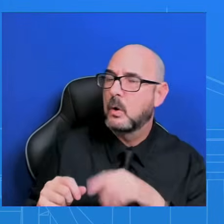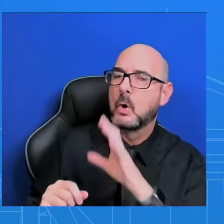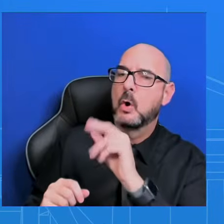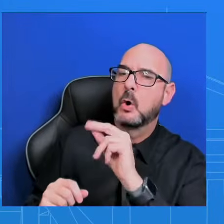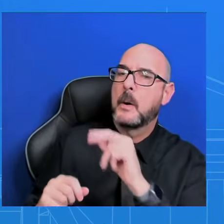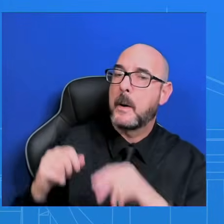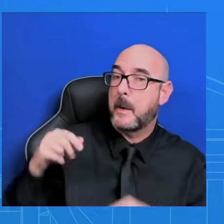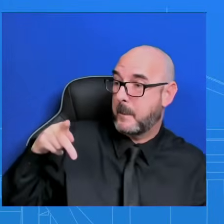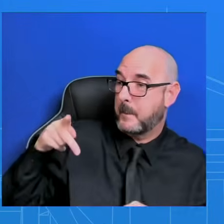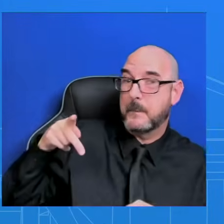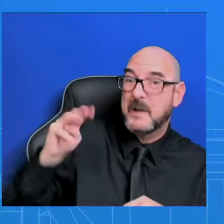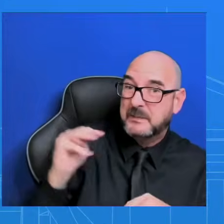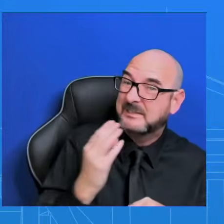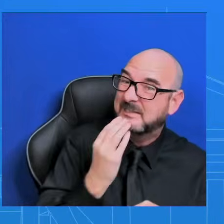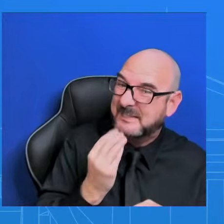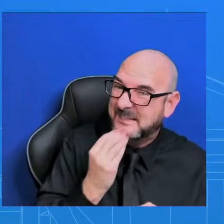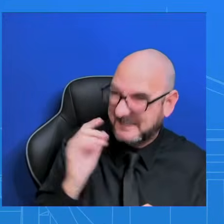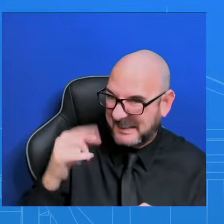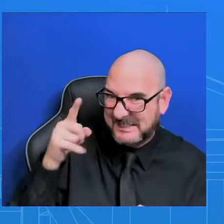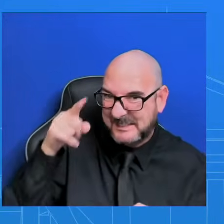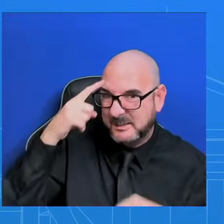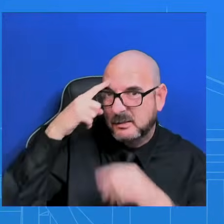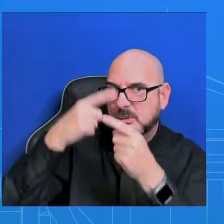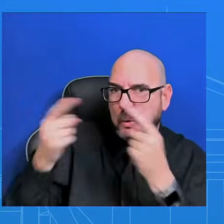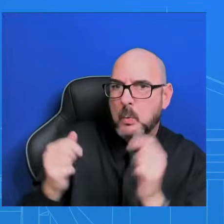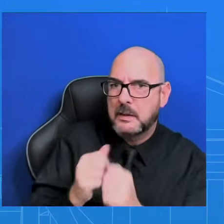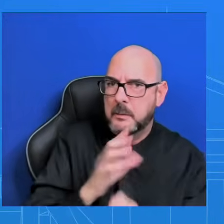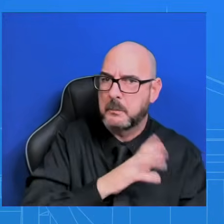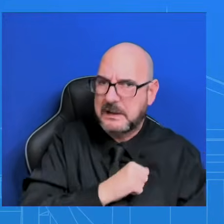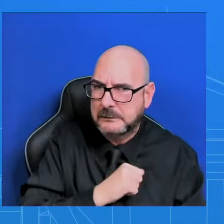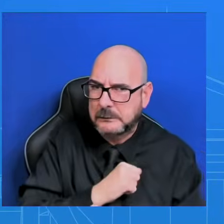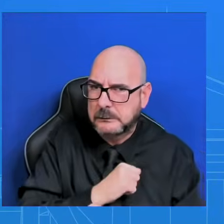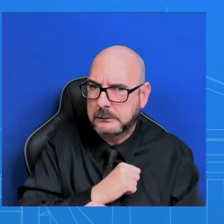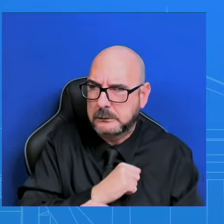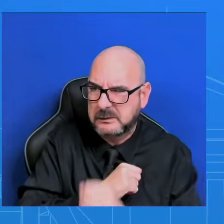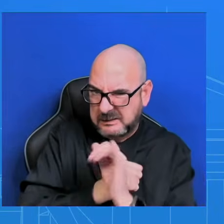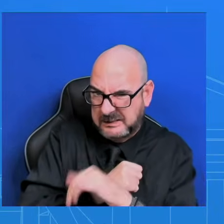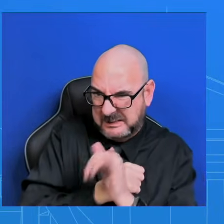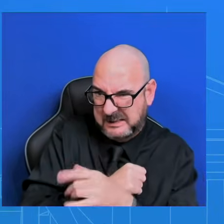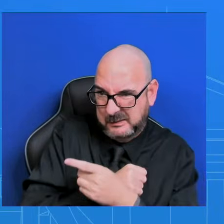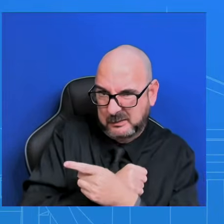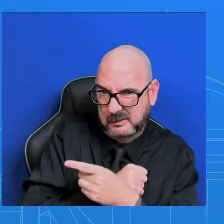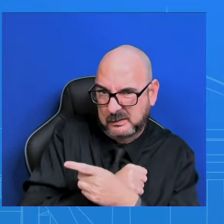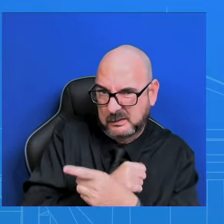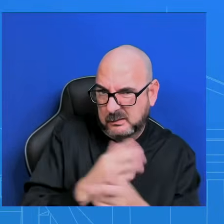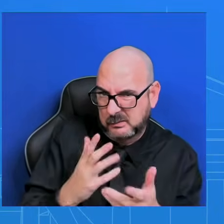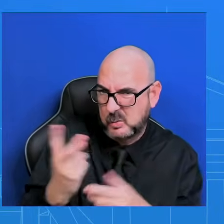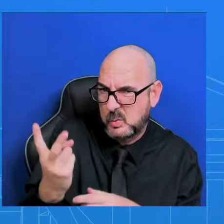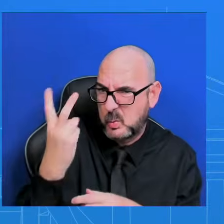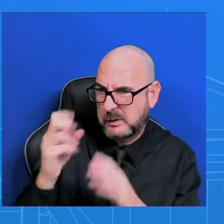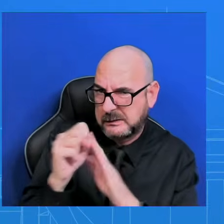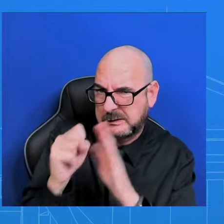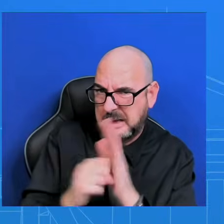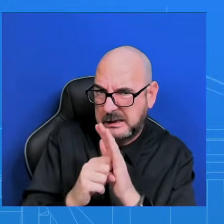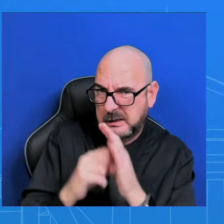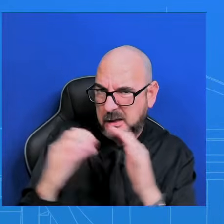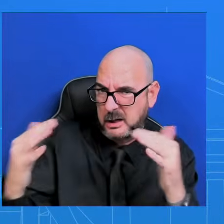The President also has been clear that he wants a two-state solution. Mr. Kirby: Yeah, look, this is just -- this -- we -- we're not going to agree on everything.